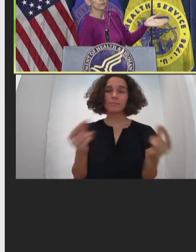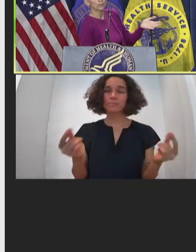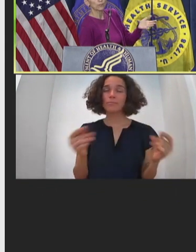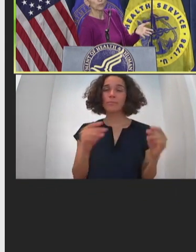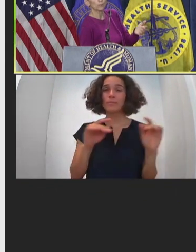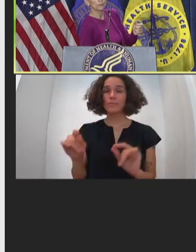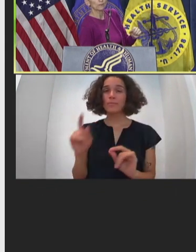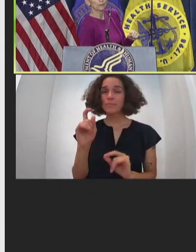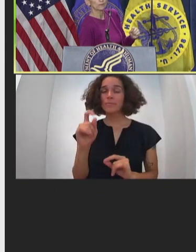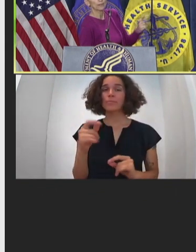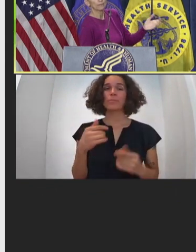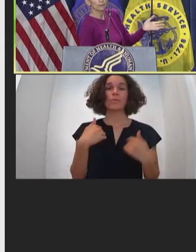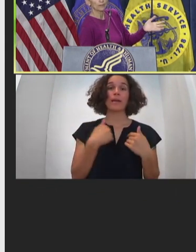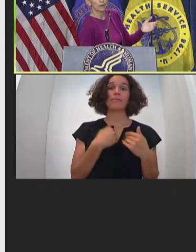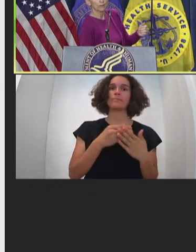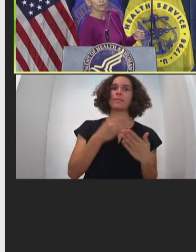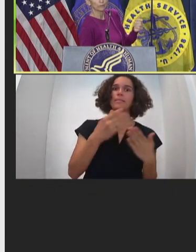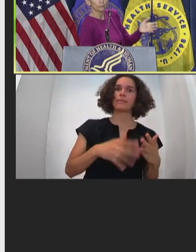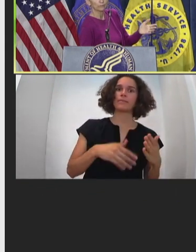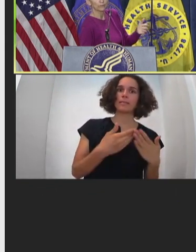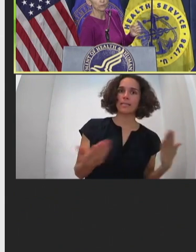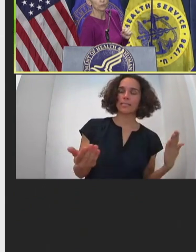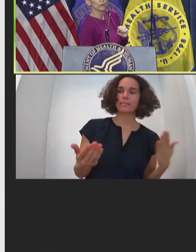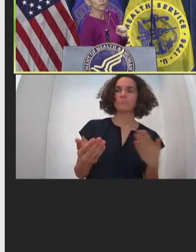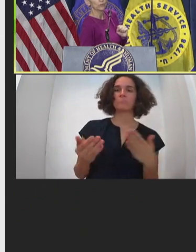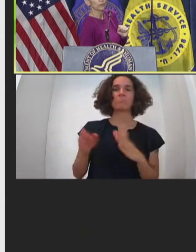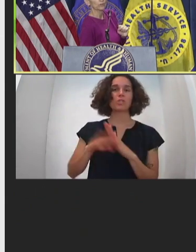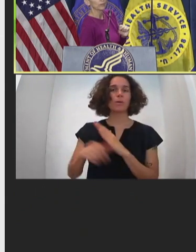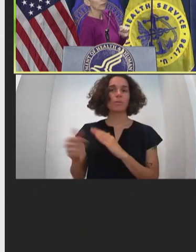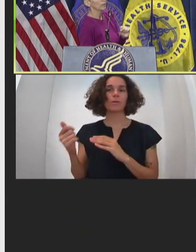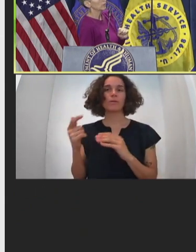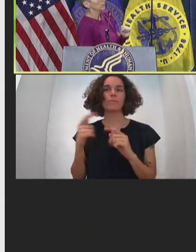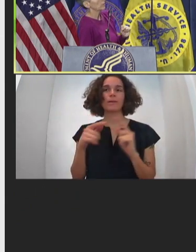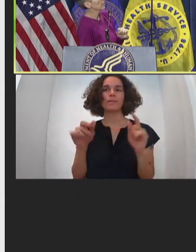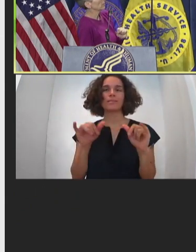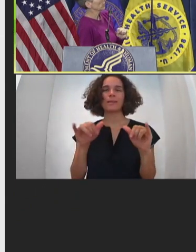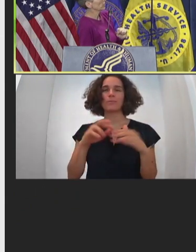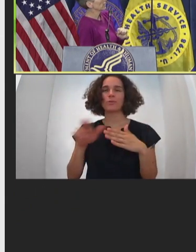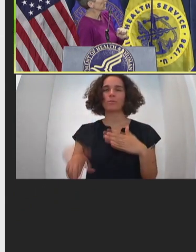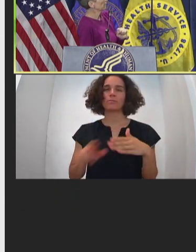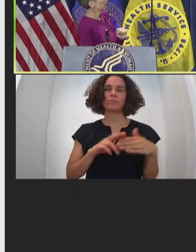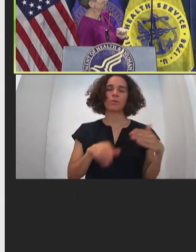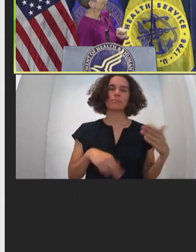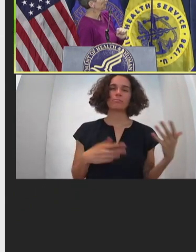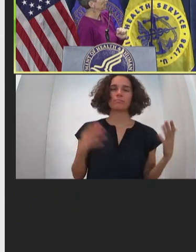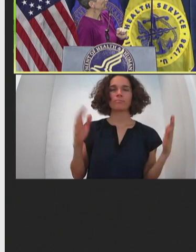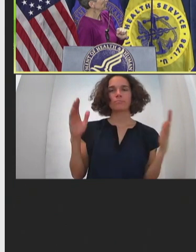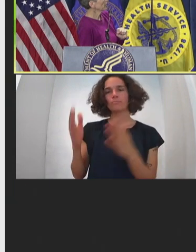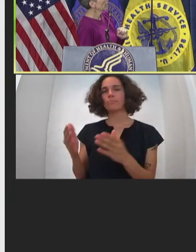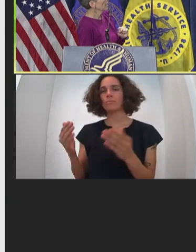so expensive things that have the same outcome. We should focus on what makes the most sense.